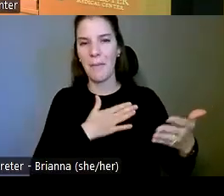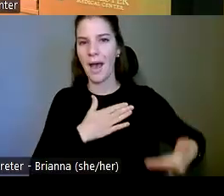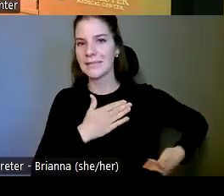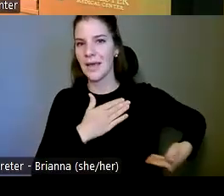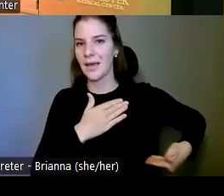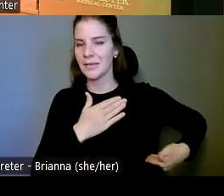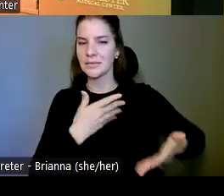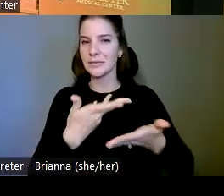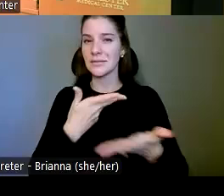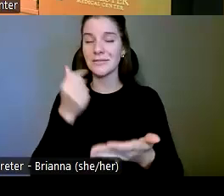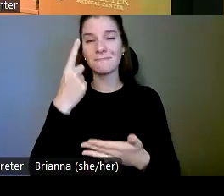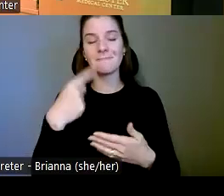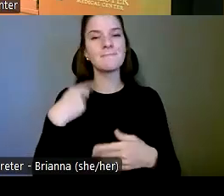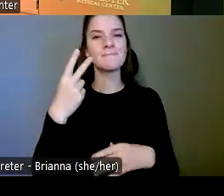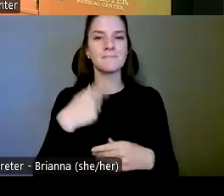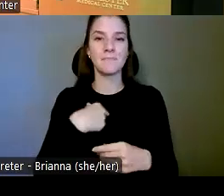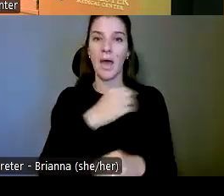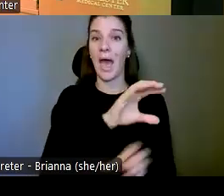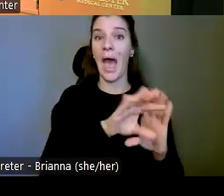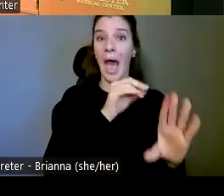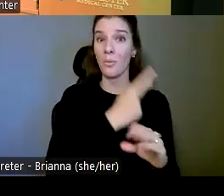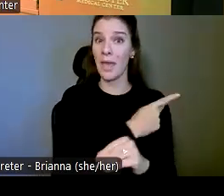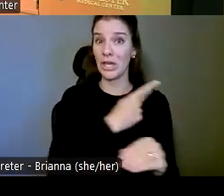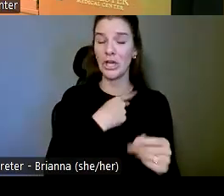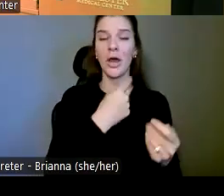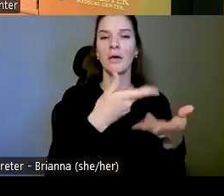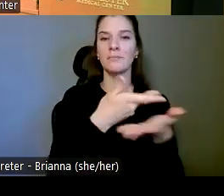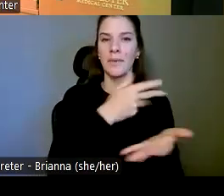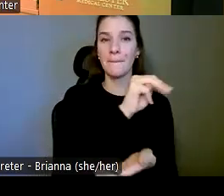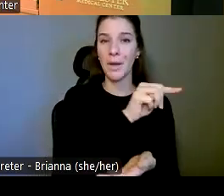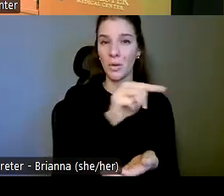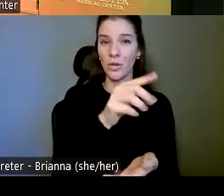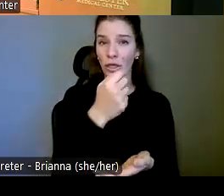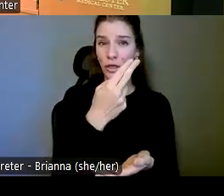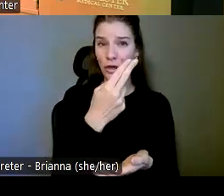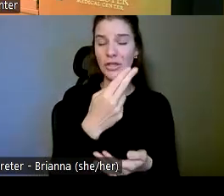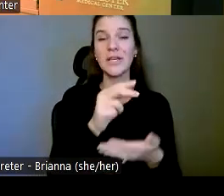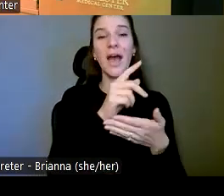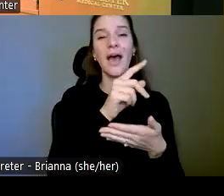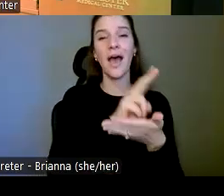uh outpatient Mondays and Thursdays. I see um go over to the nursing home every other Tuesday. Um